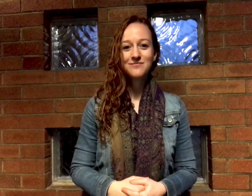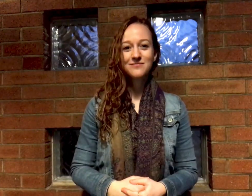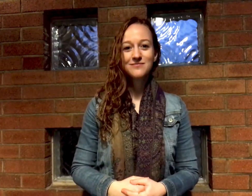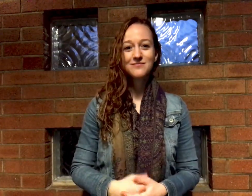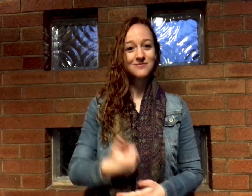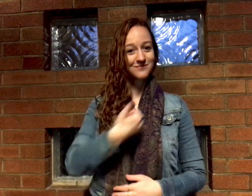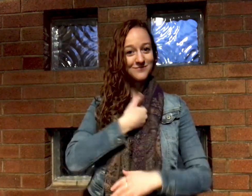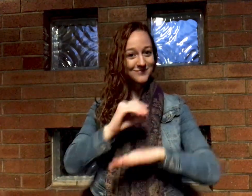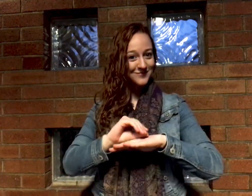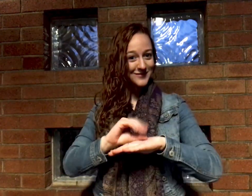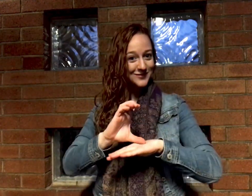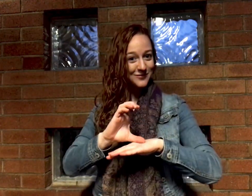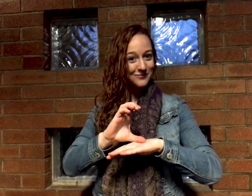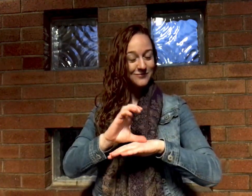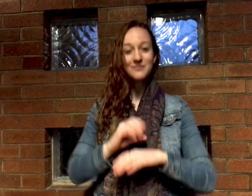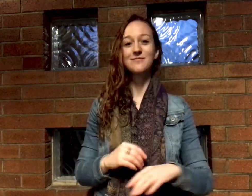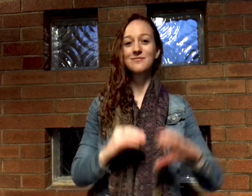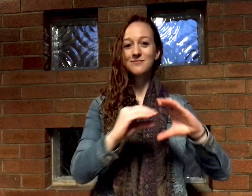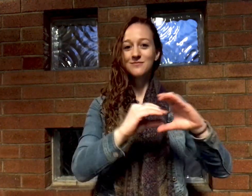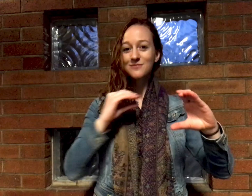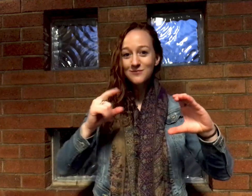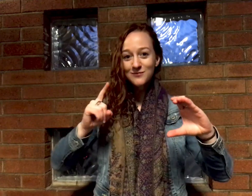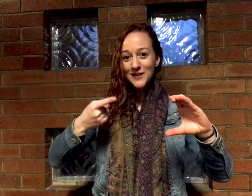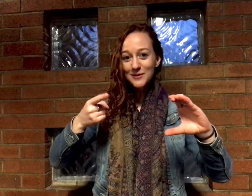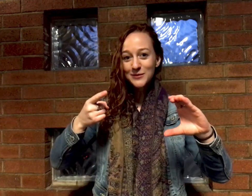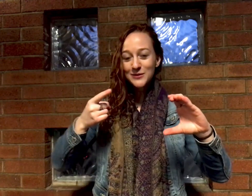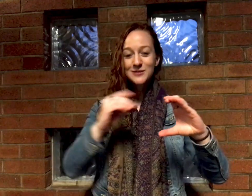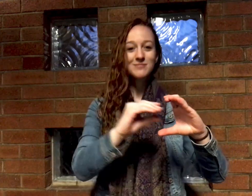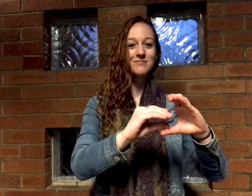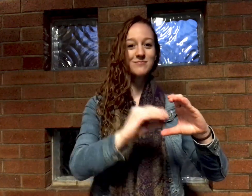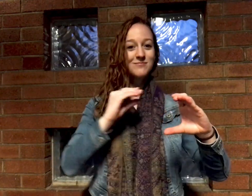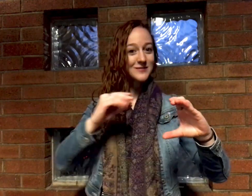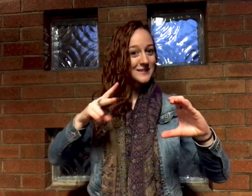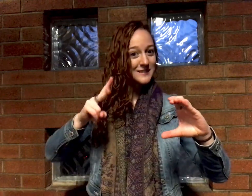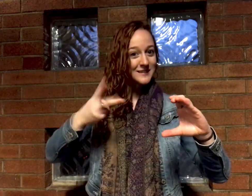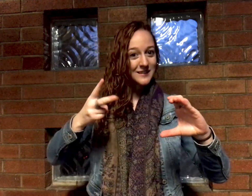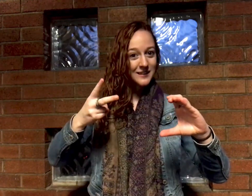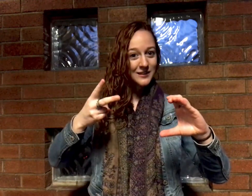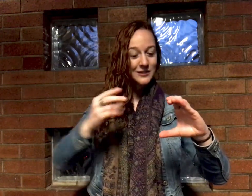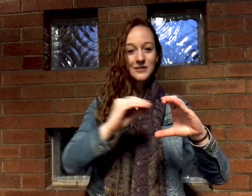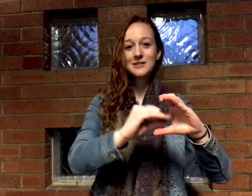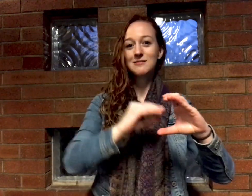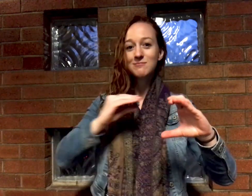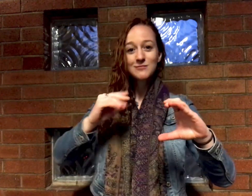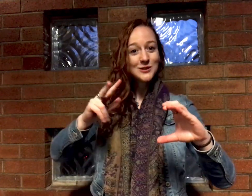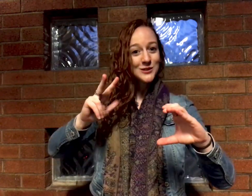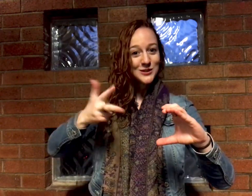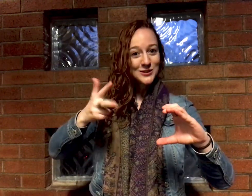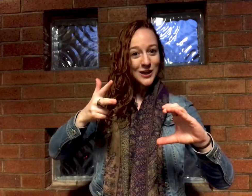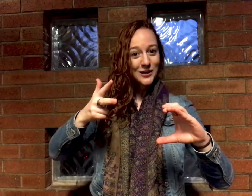Producer/autotroph, primary consumer, secondary consumer, tertiary consumer,